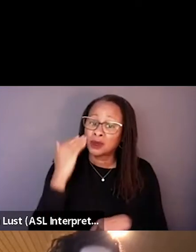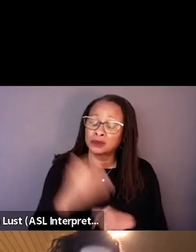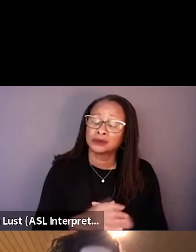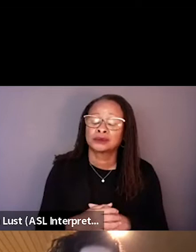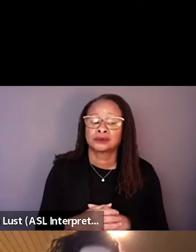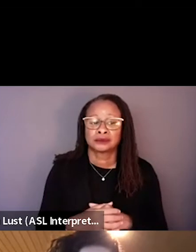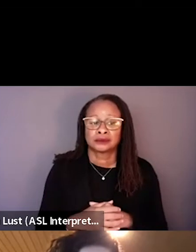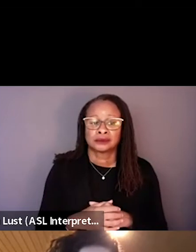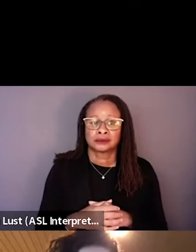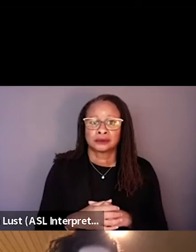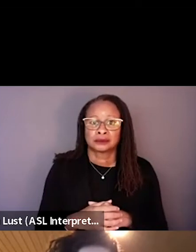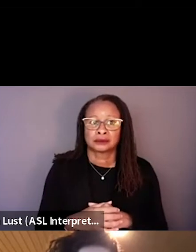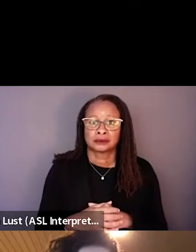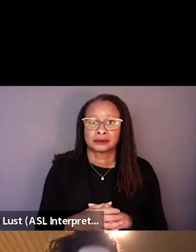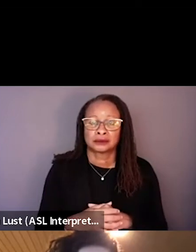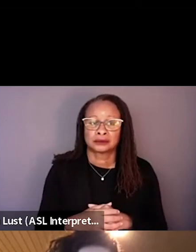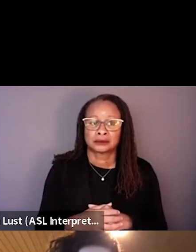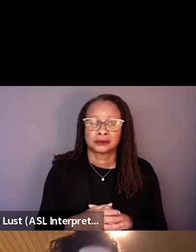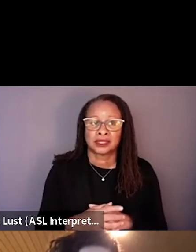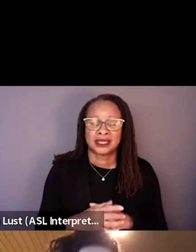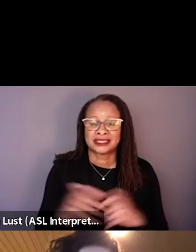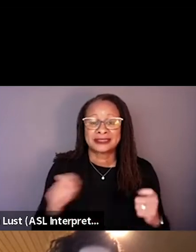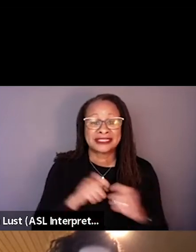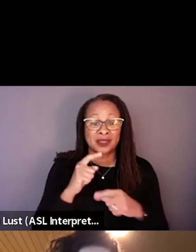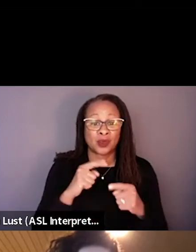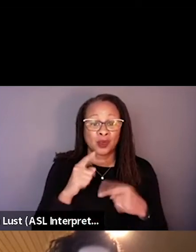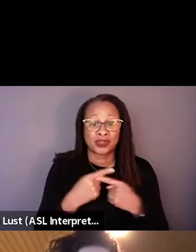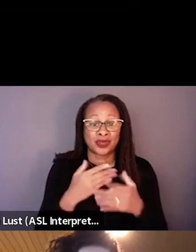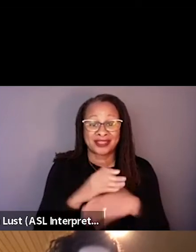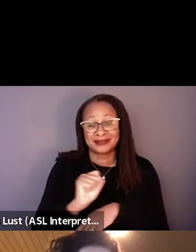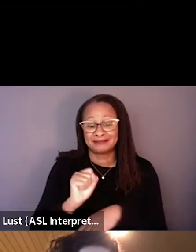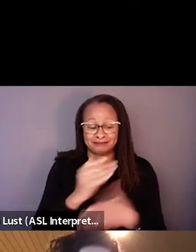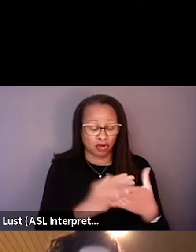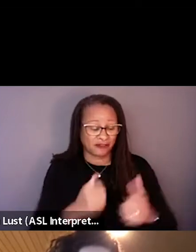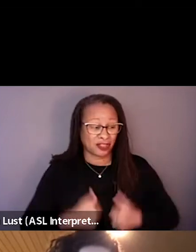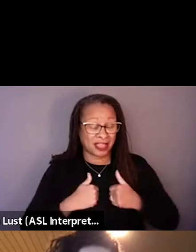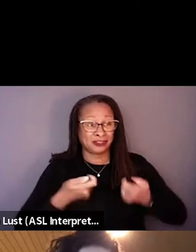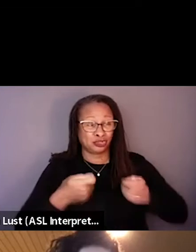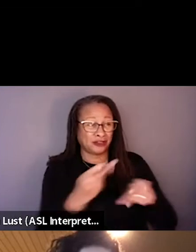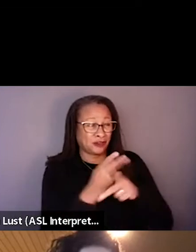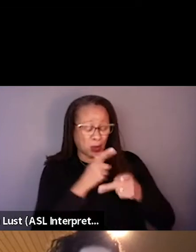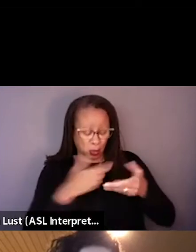especially when you're at that stage in your life where you're trying to figure yourself out and you're performing